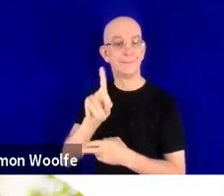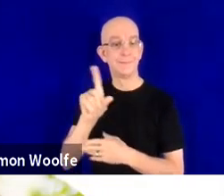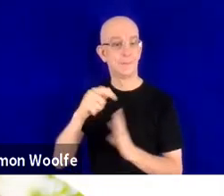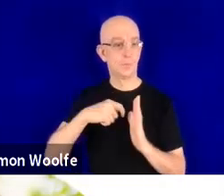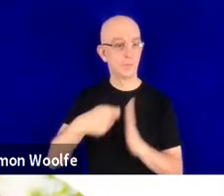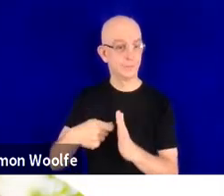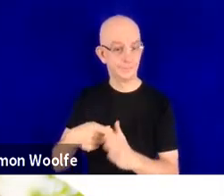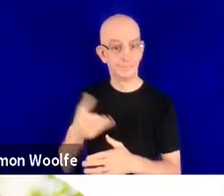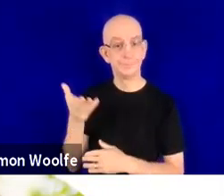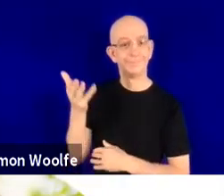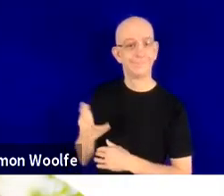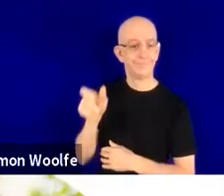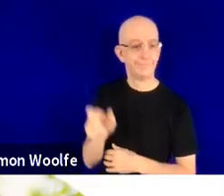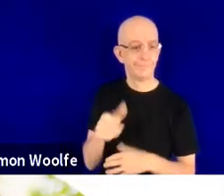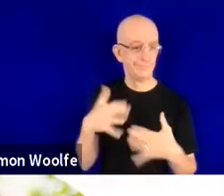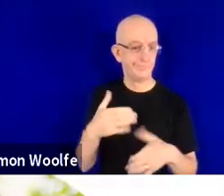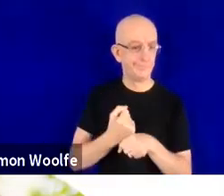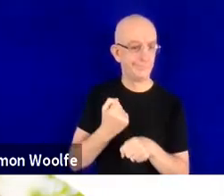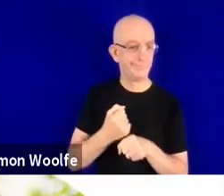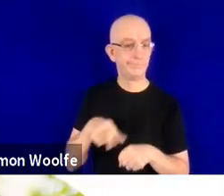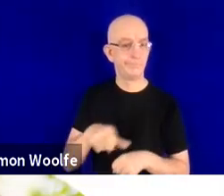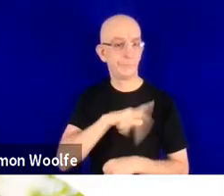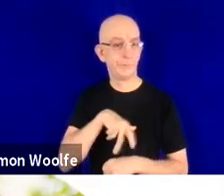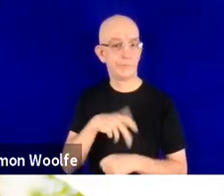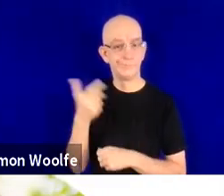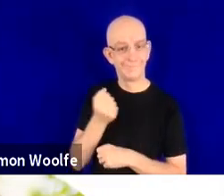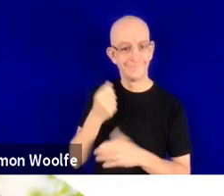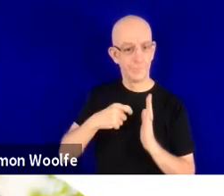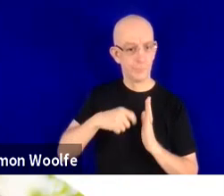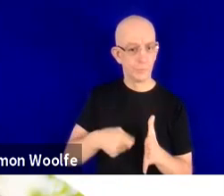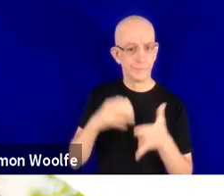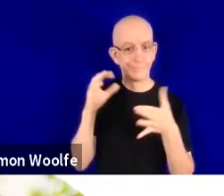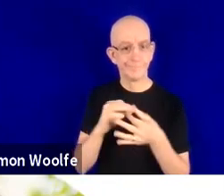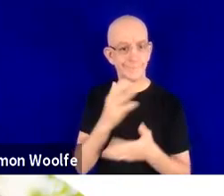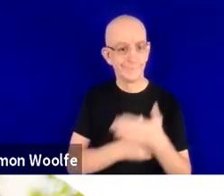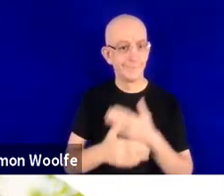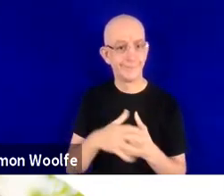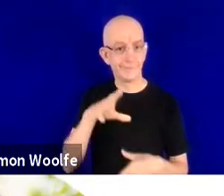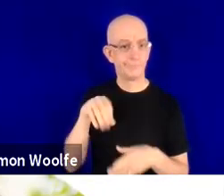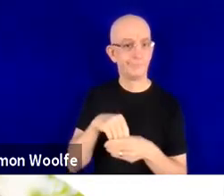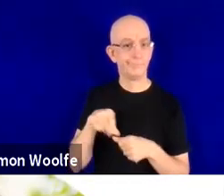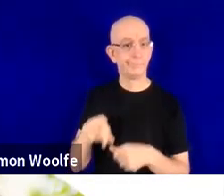Charles has over twelve years of experience in the field, advising governments and other stakeholders on social protection policy